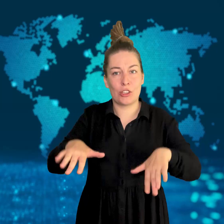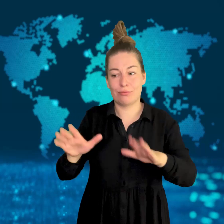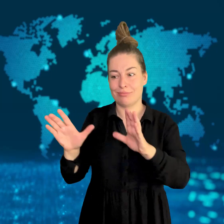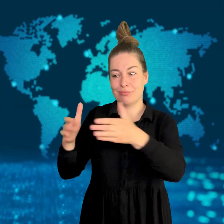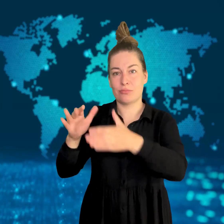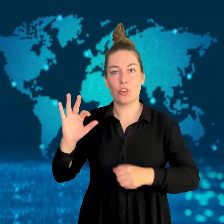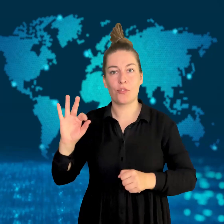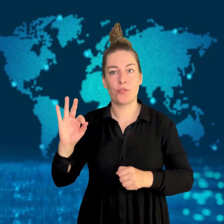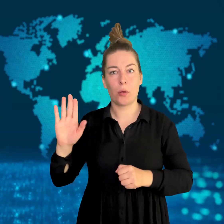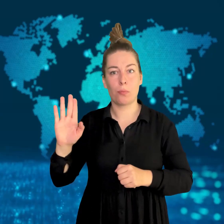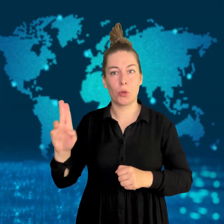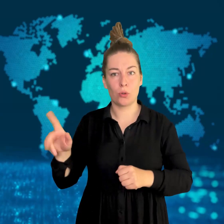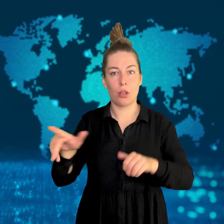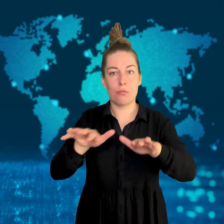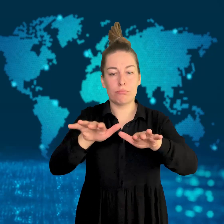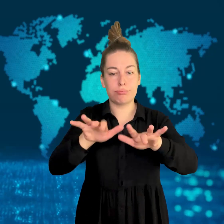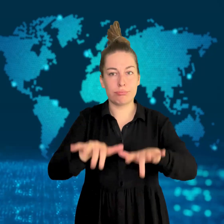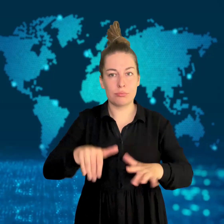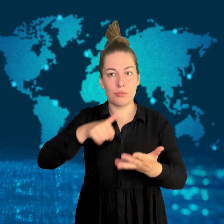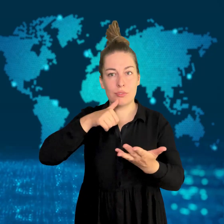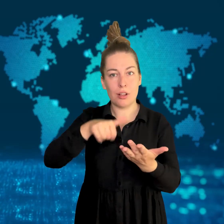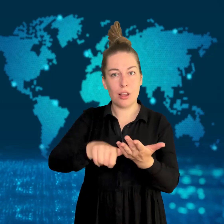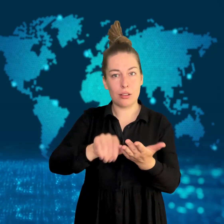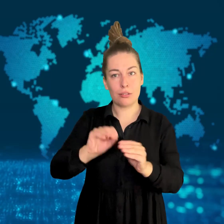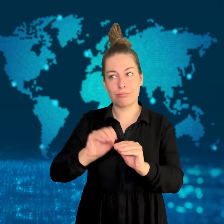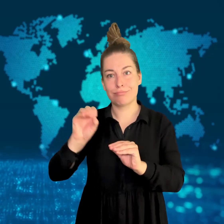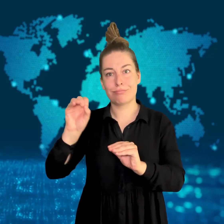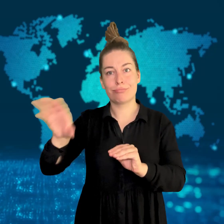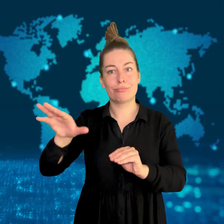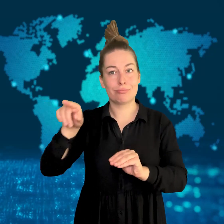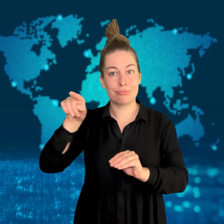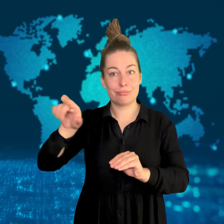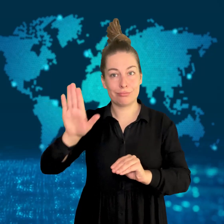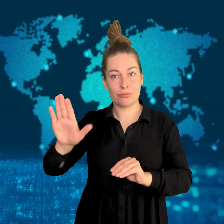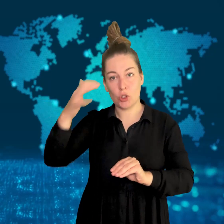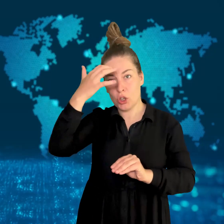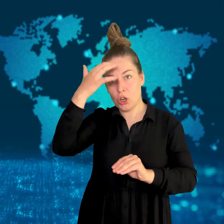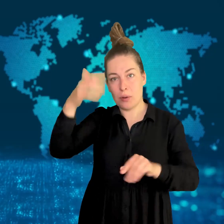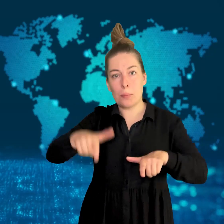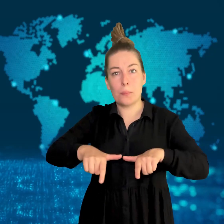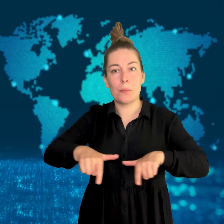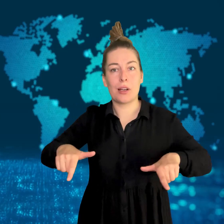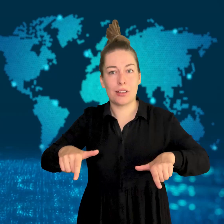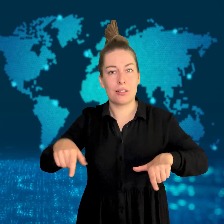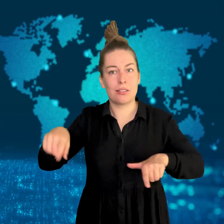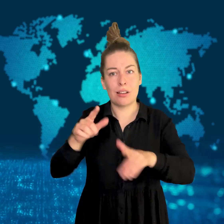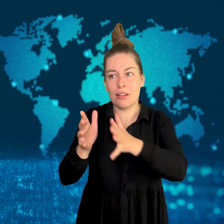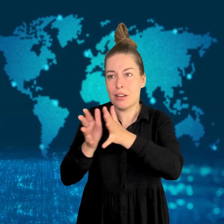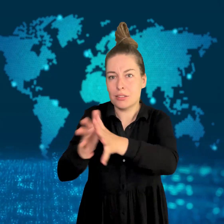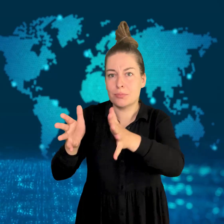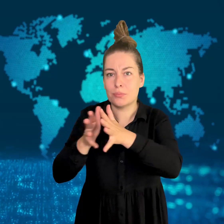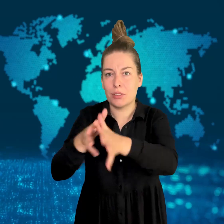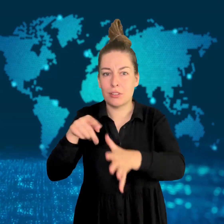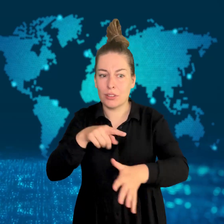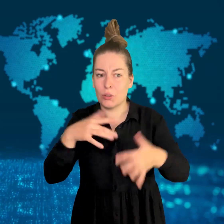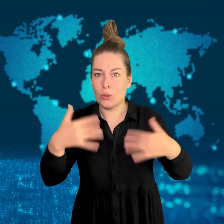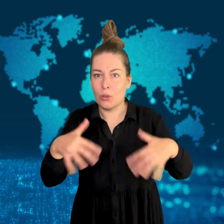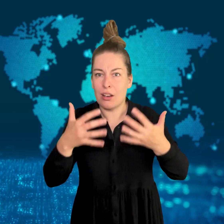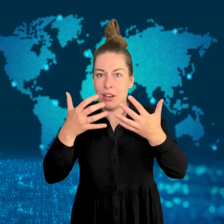The FBU has written a letter to the UK's Home Office to